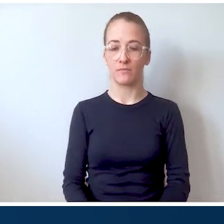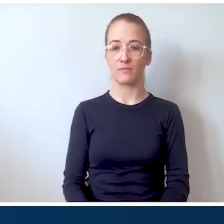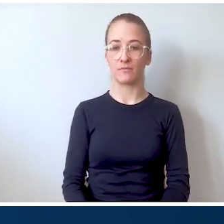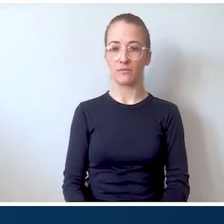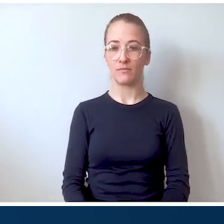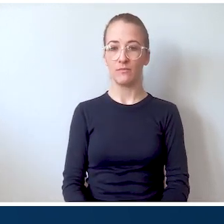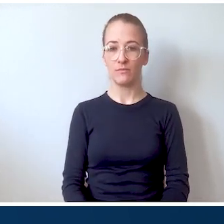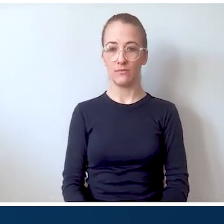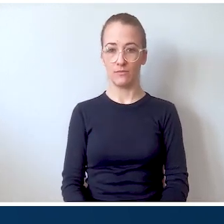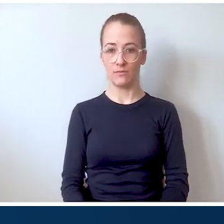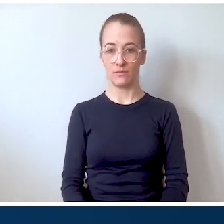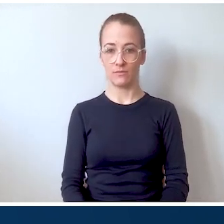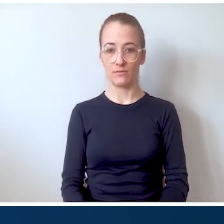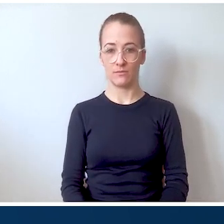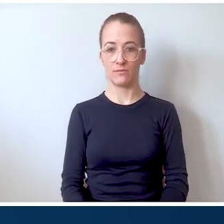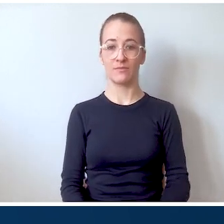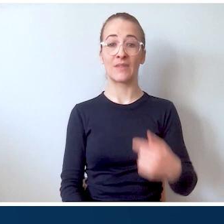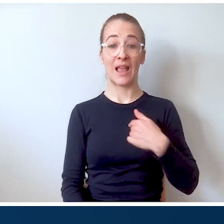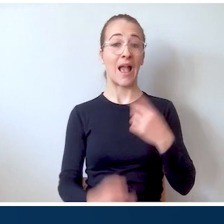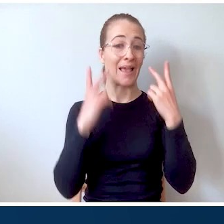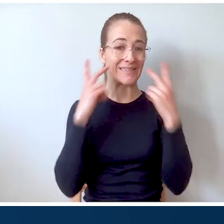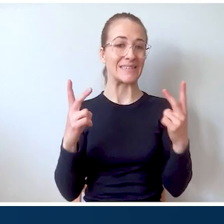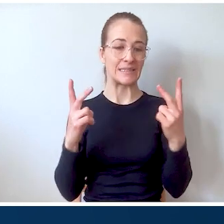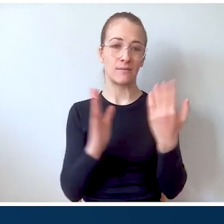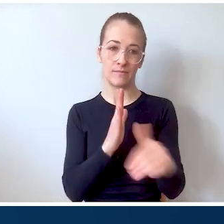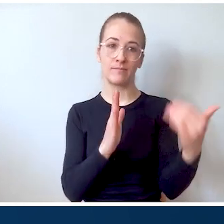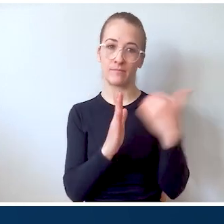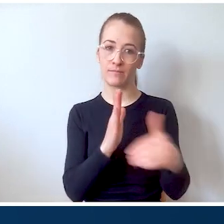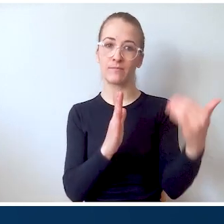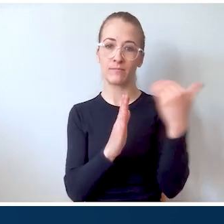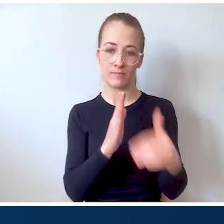And I see this consistently and have for many years.